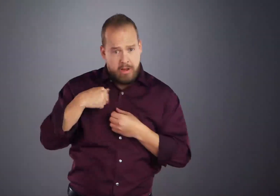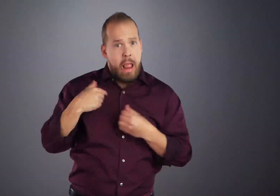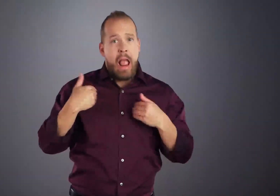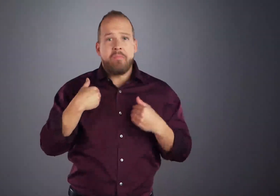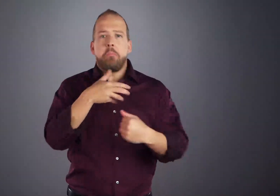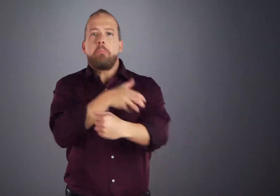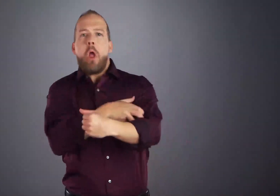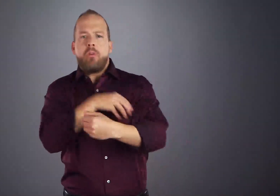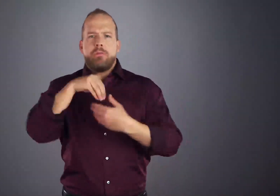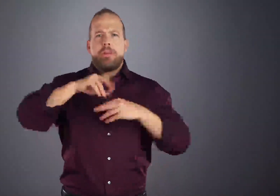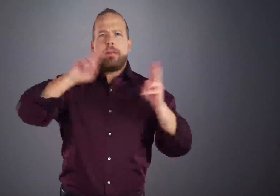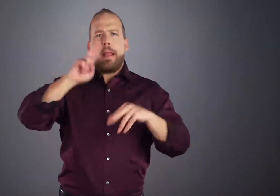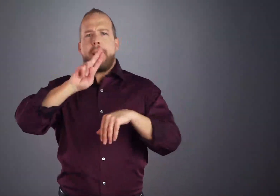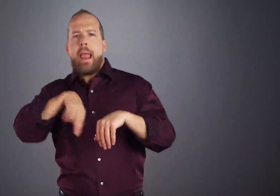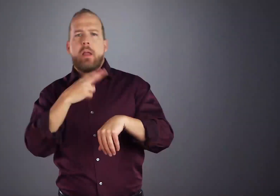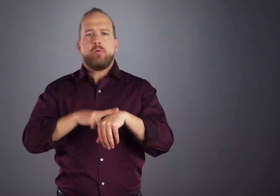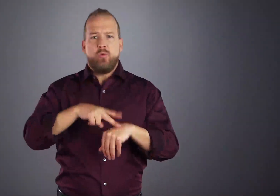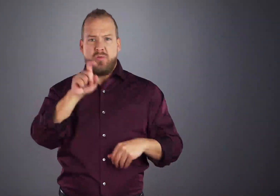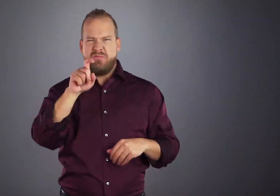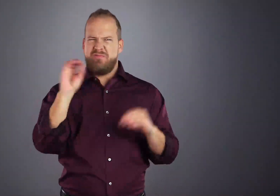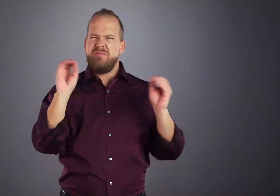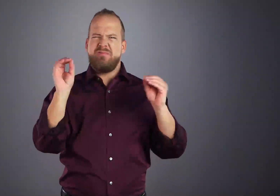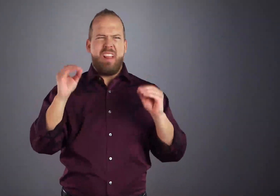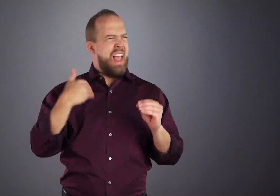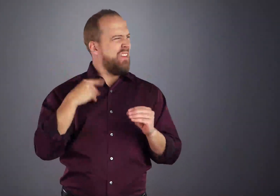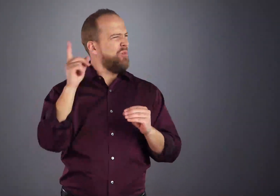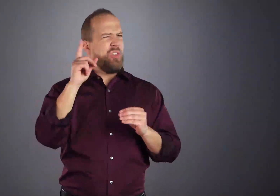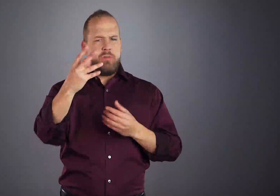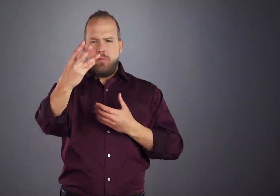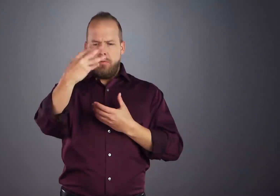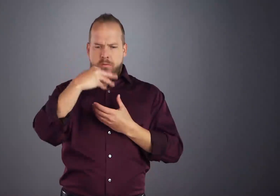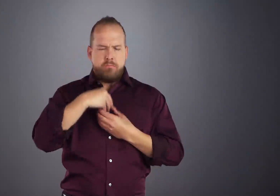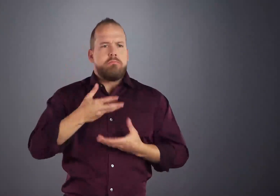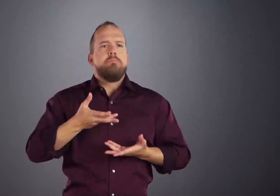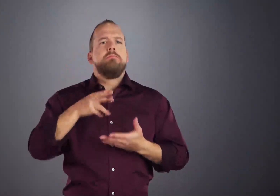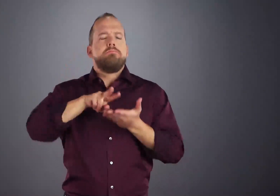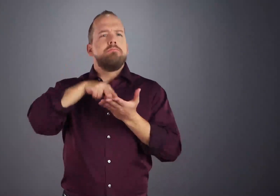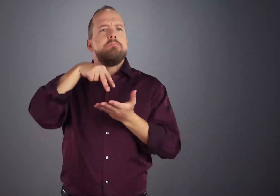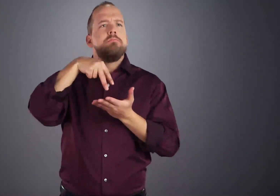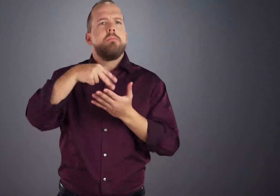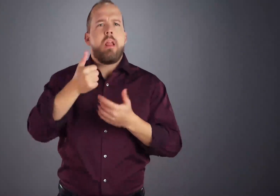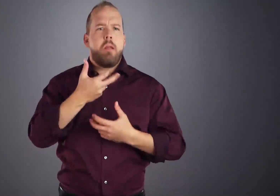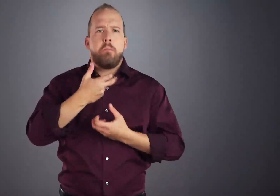Had this power originated in him? Obviously it had not.